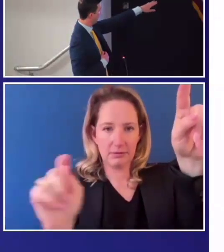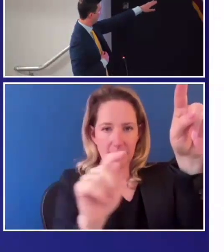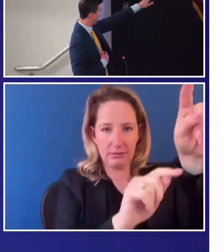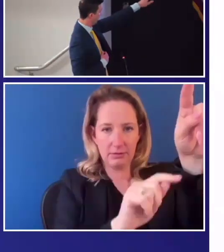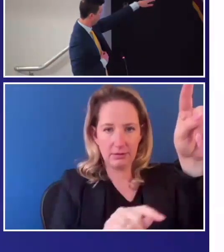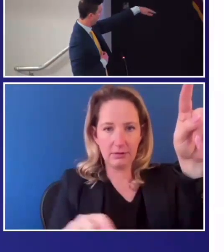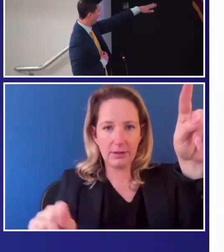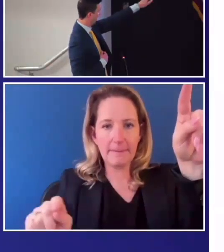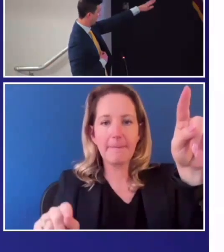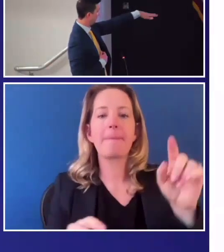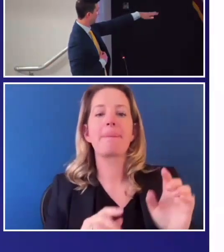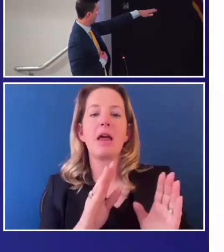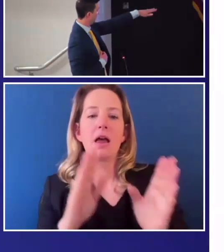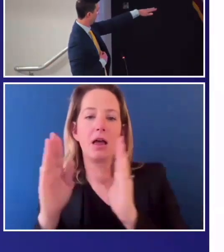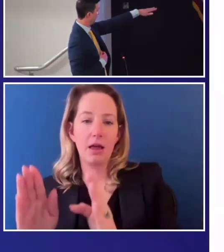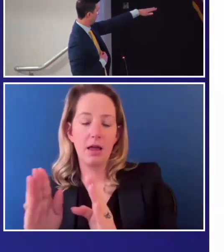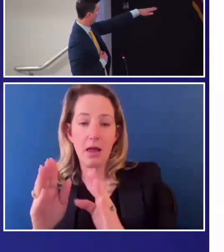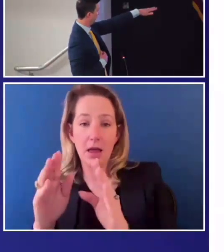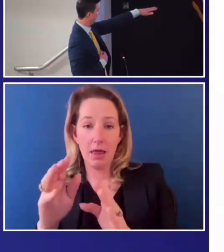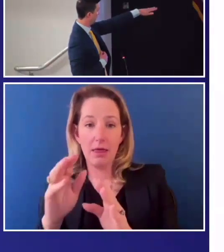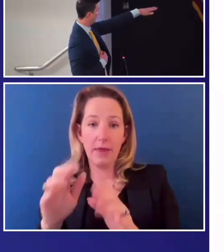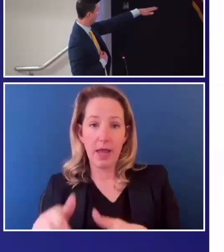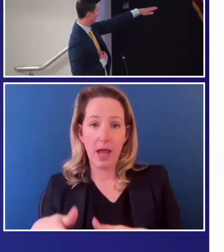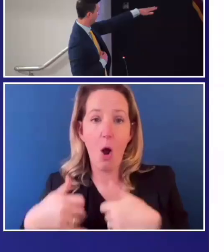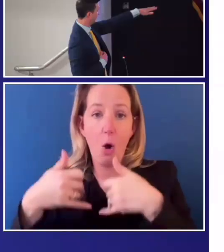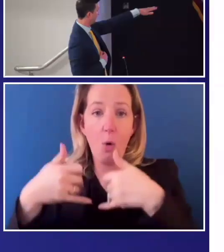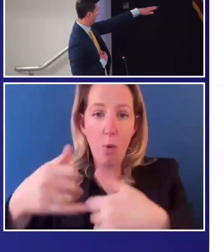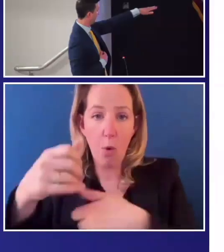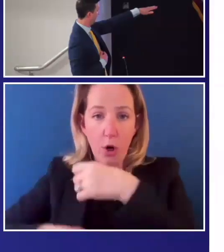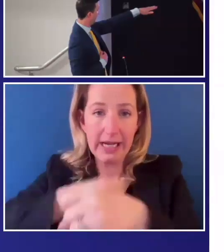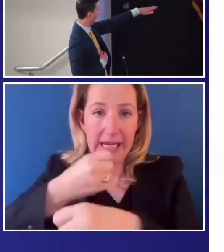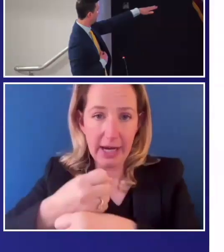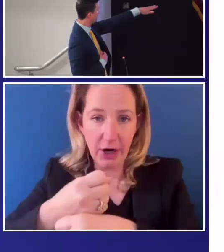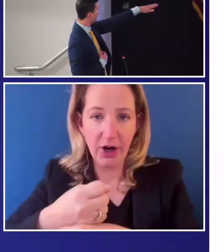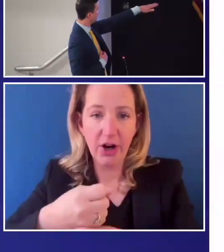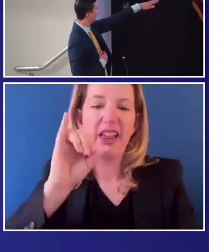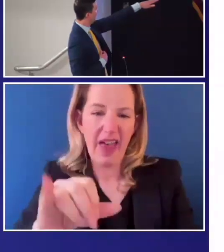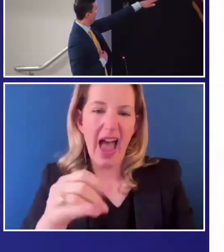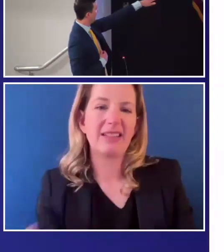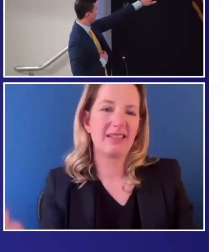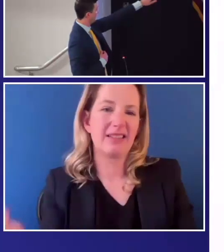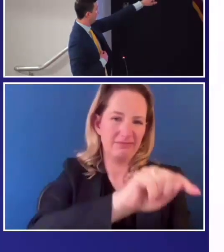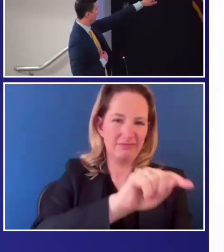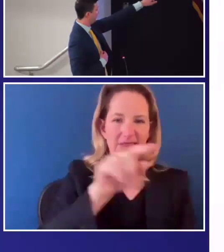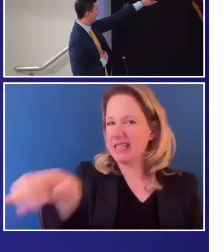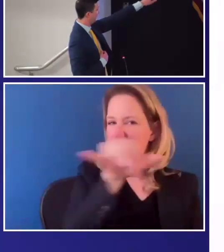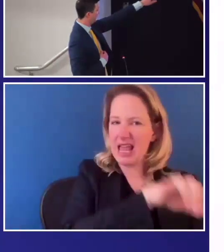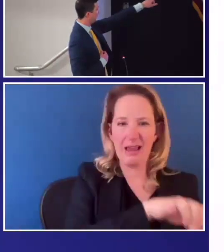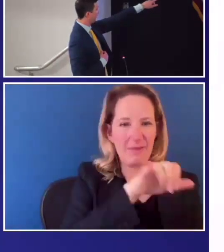year where you can actually see what year that would be referencing and reference to the prior slide. The Title IV completers